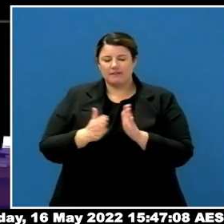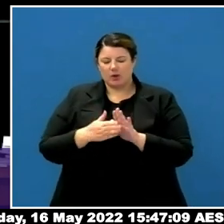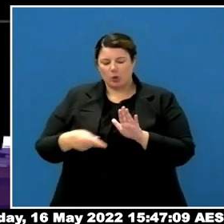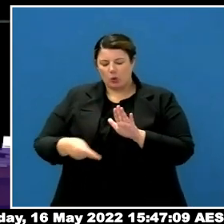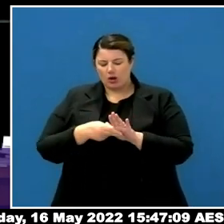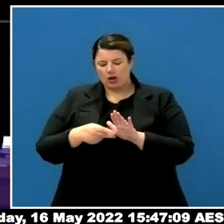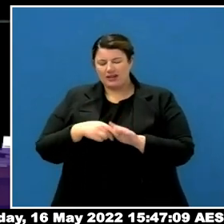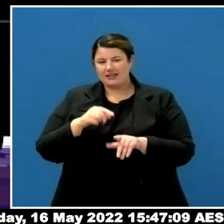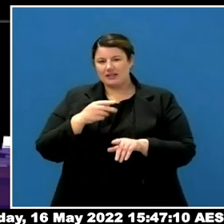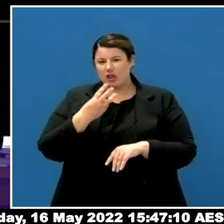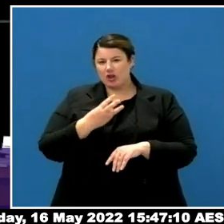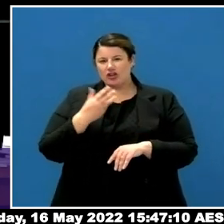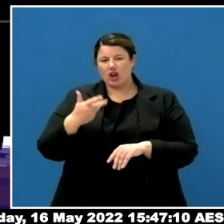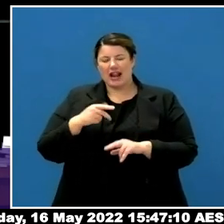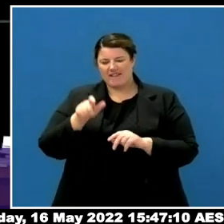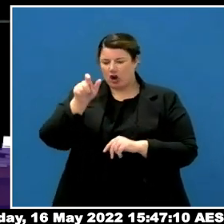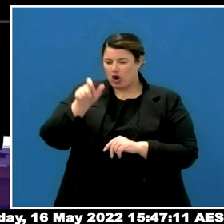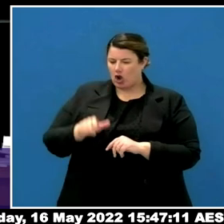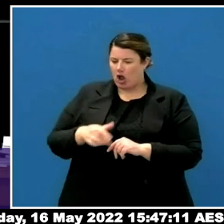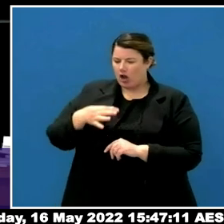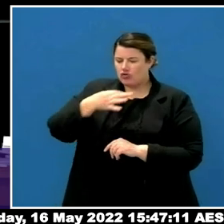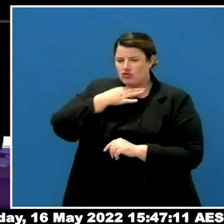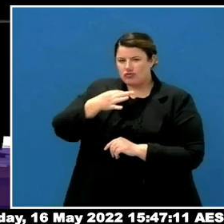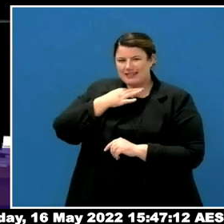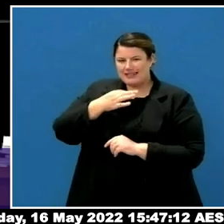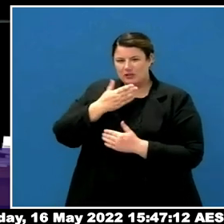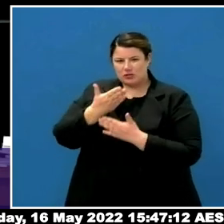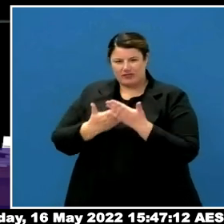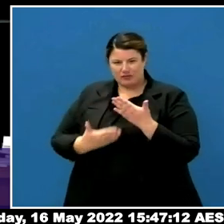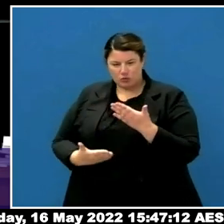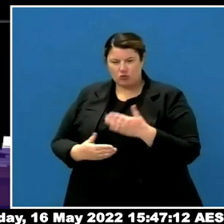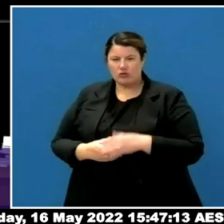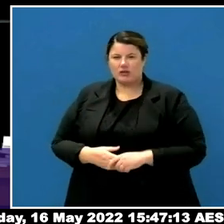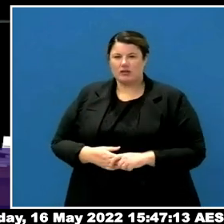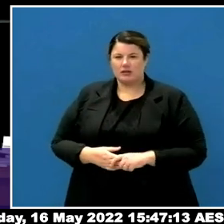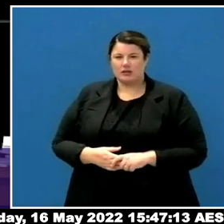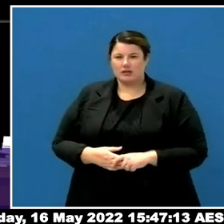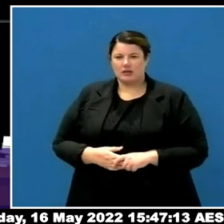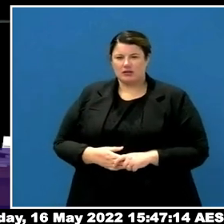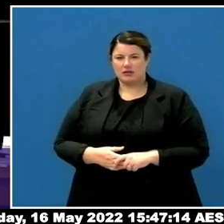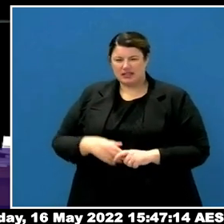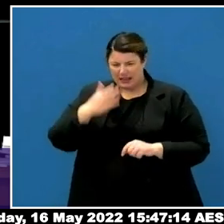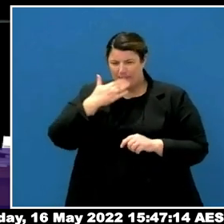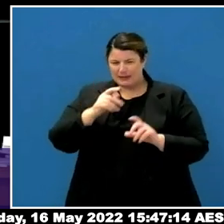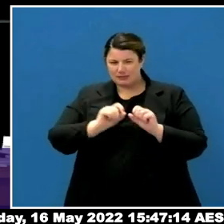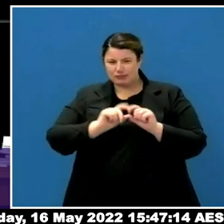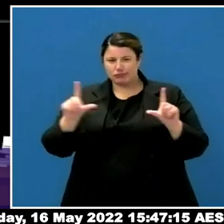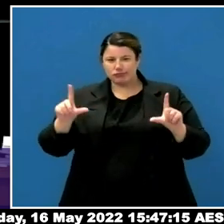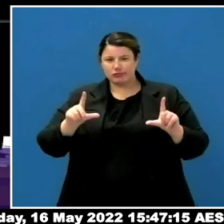Are you familiar with that or would you like - could that be brought up, just the front page of that document, hearing bundle A, tab 39.